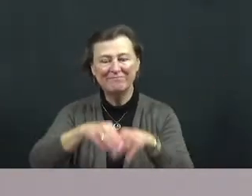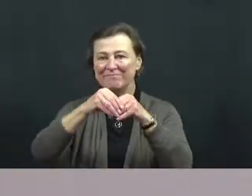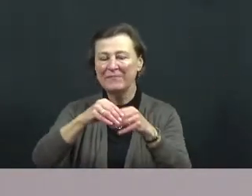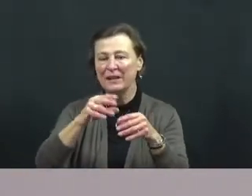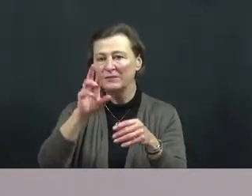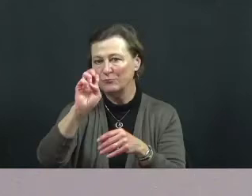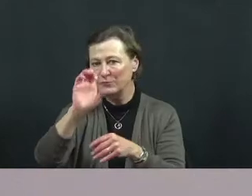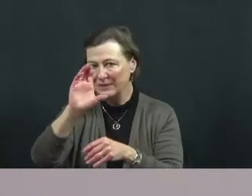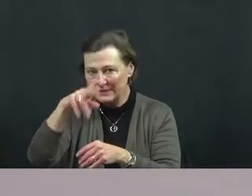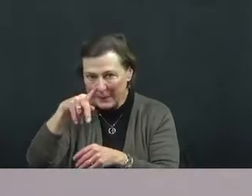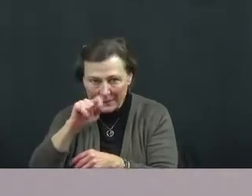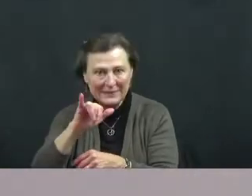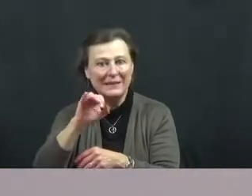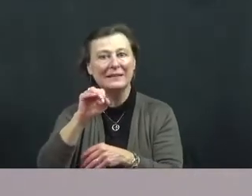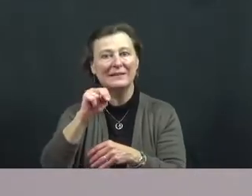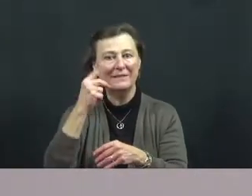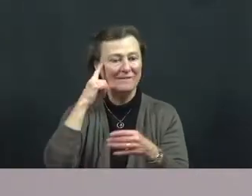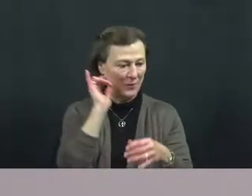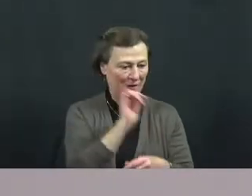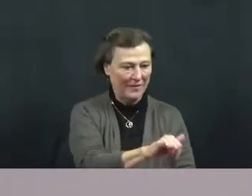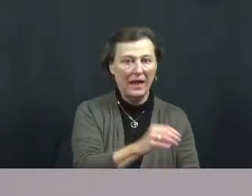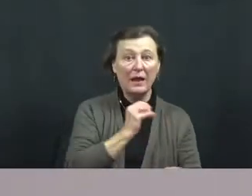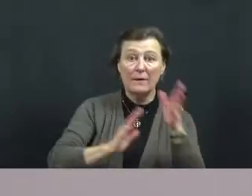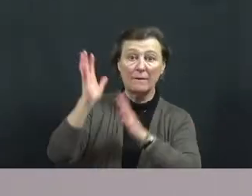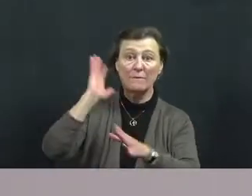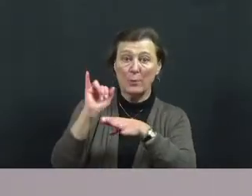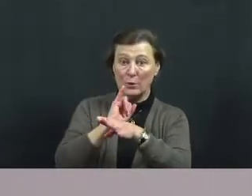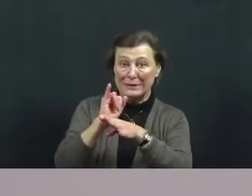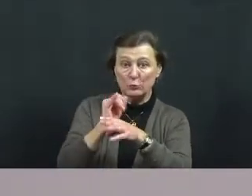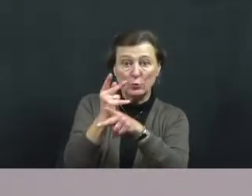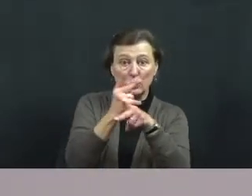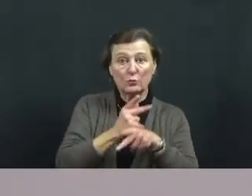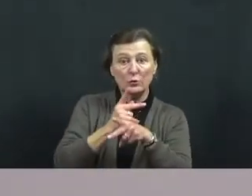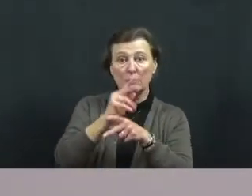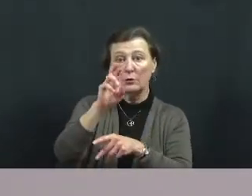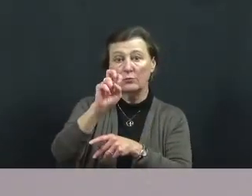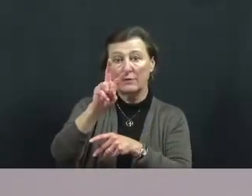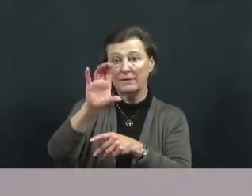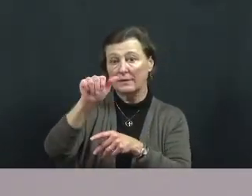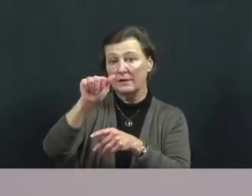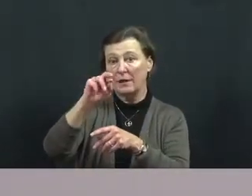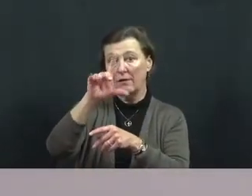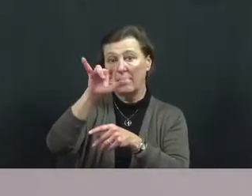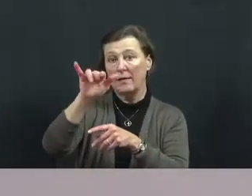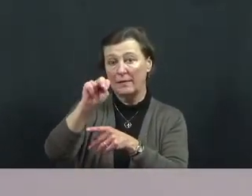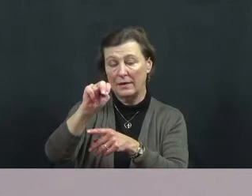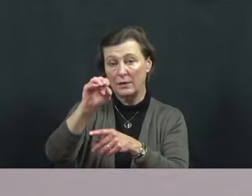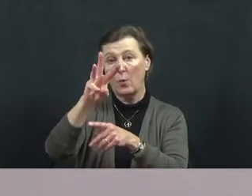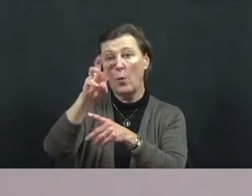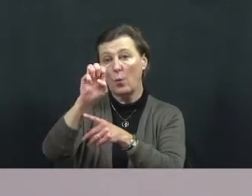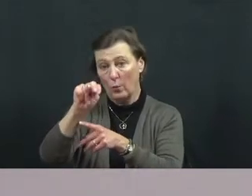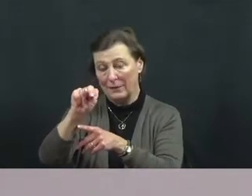And, one of my former intern supervisors, Rev Carol Owentol, she officiated as Gordona